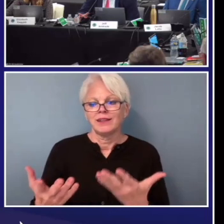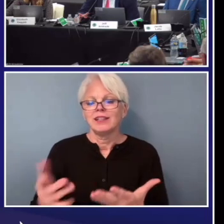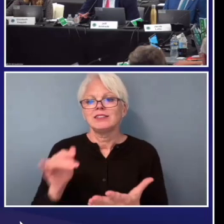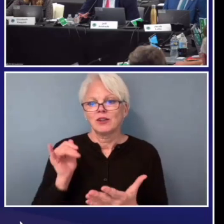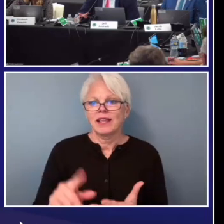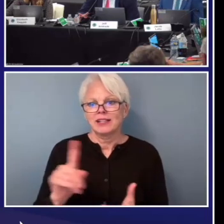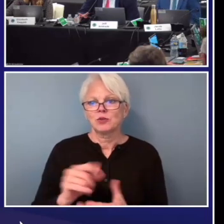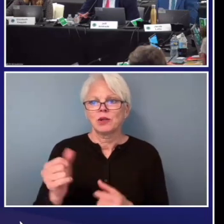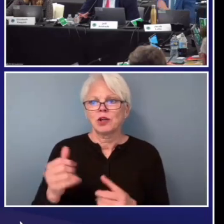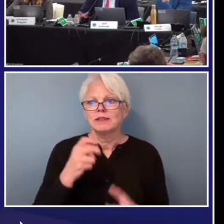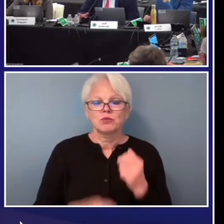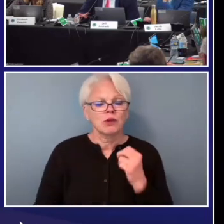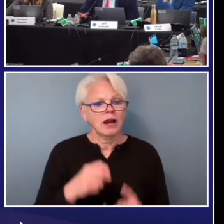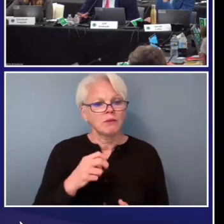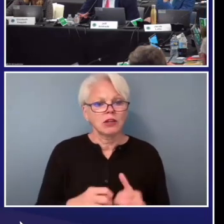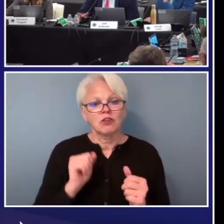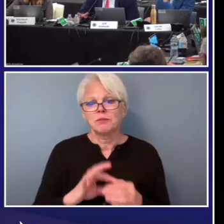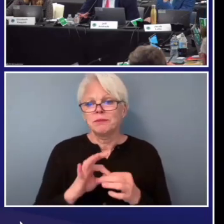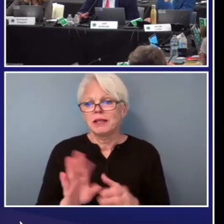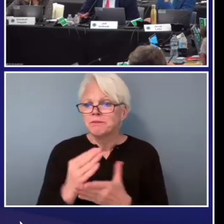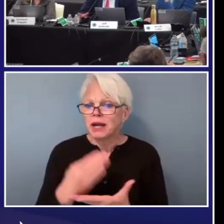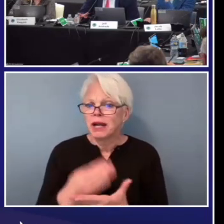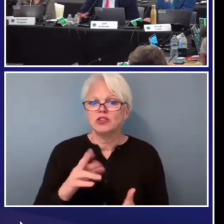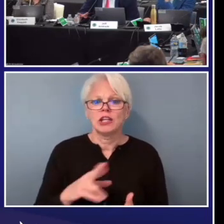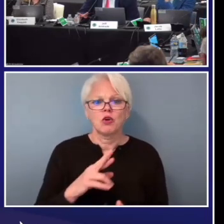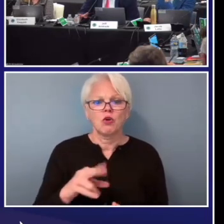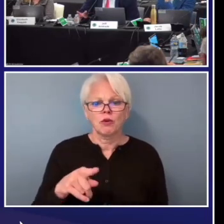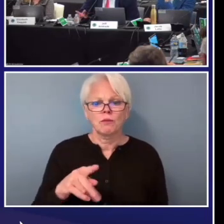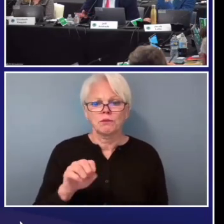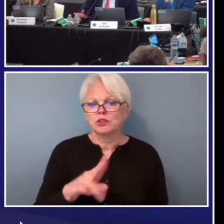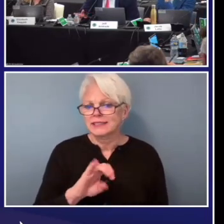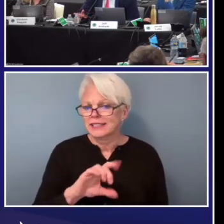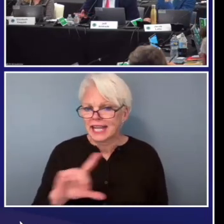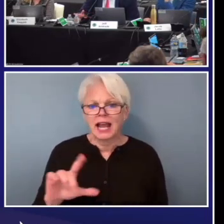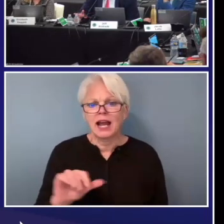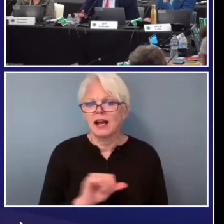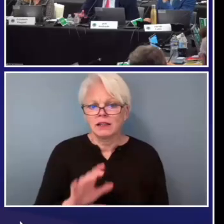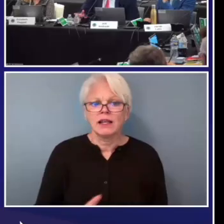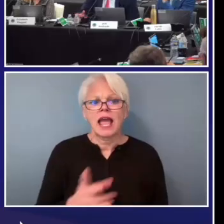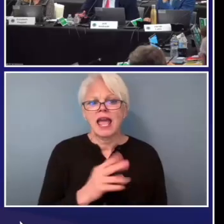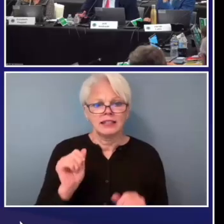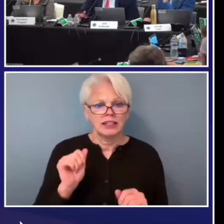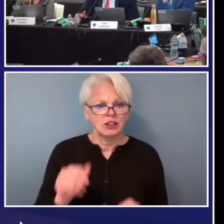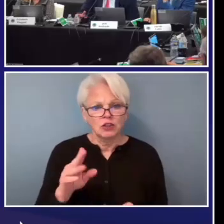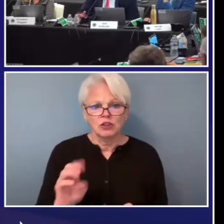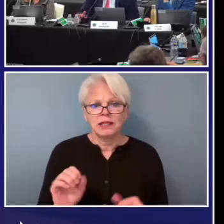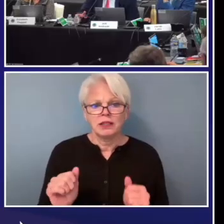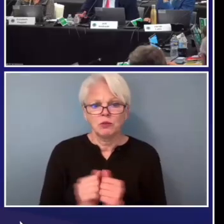And it's, it could be with budget, it could be with personnel, um, and indeed it could be, um, with with buildings.